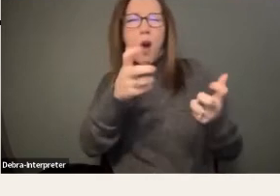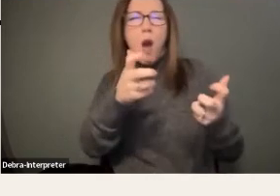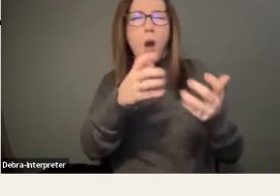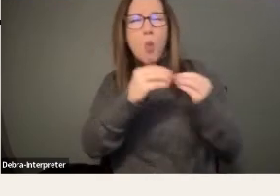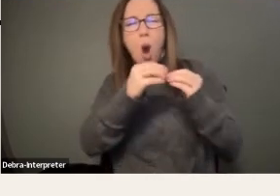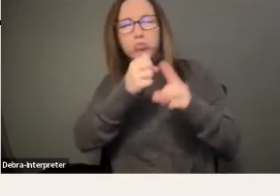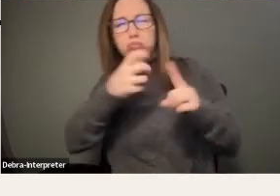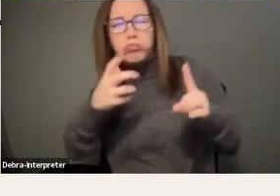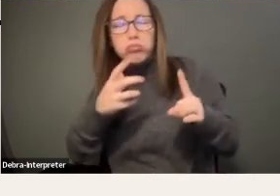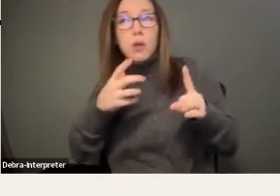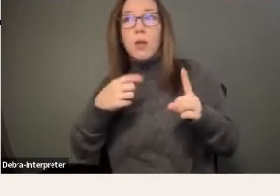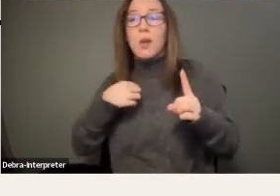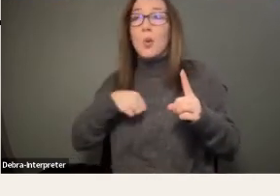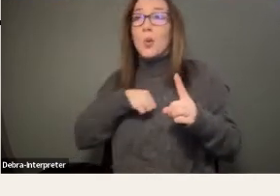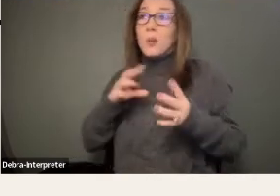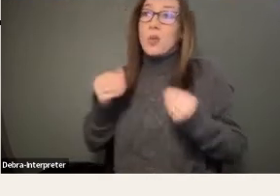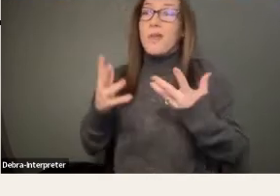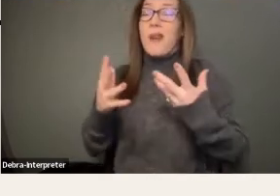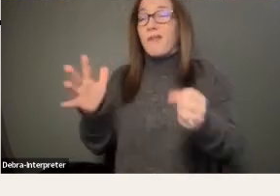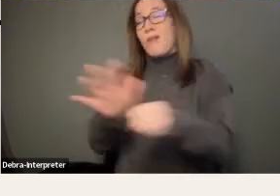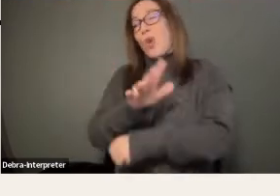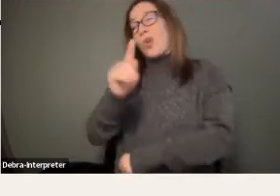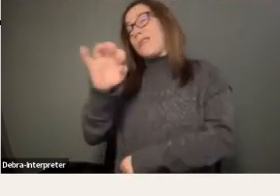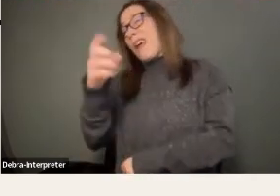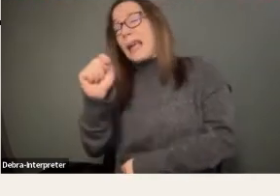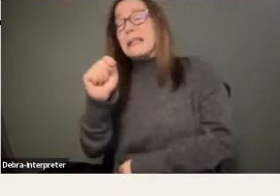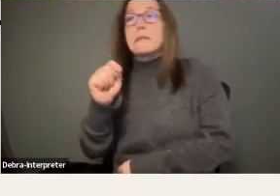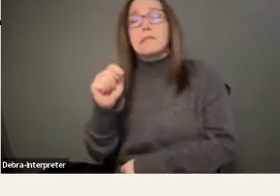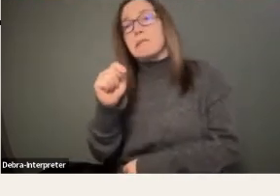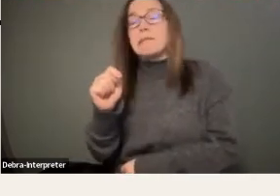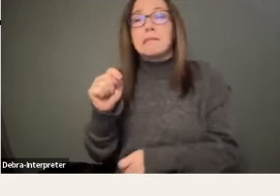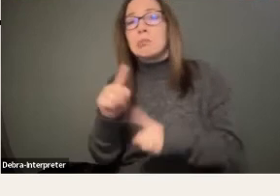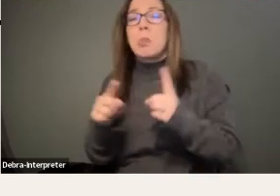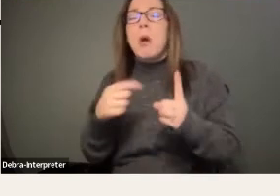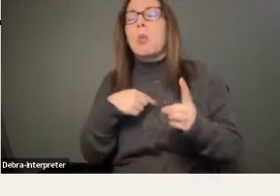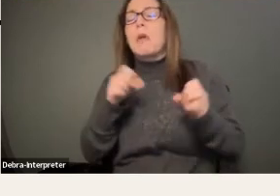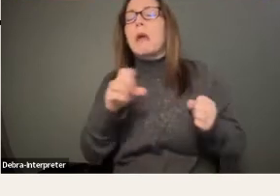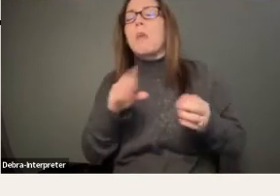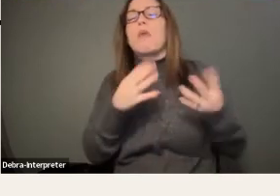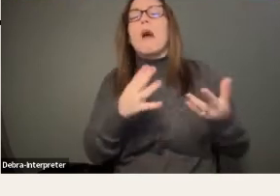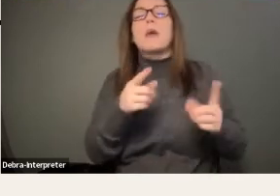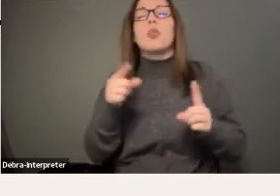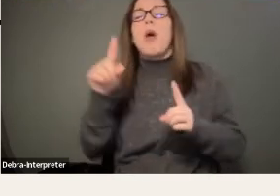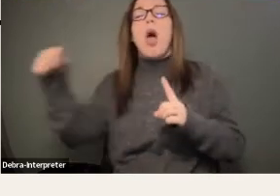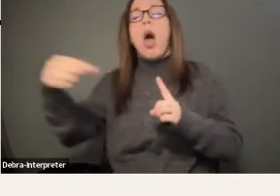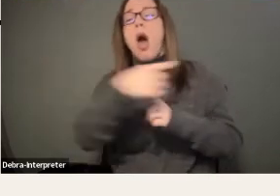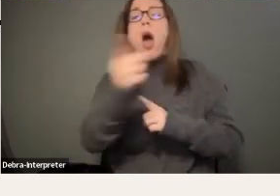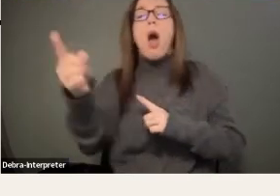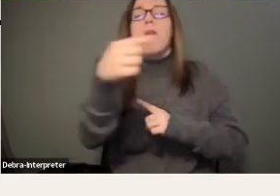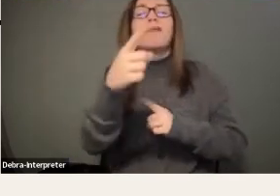like AGRICOLA and other research databases for contempt in your topic area. We can't provide all